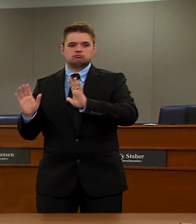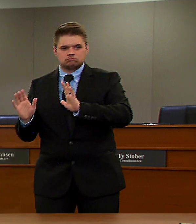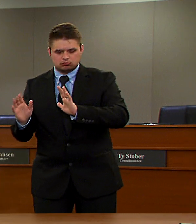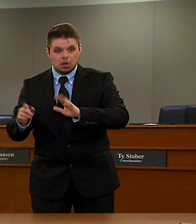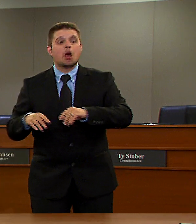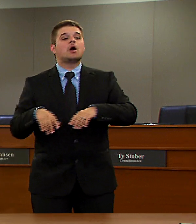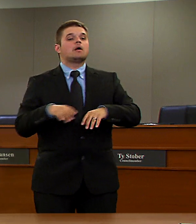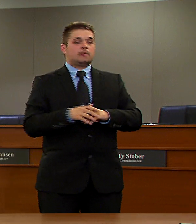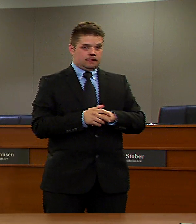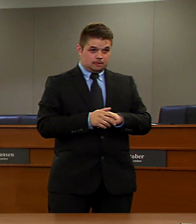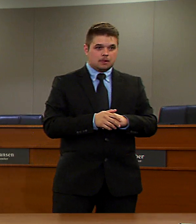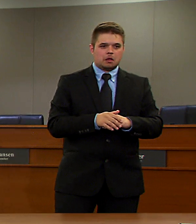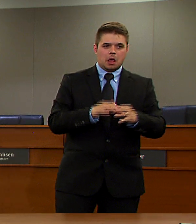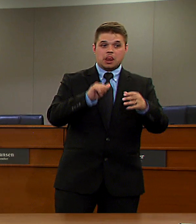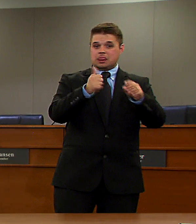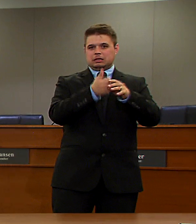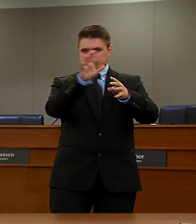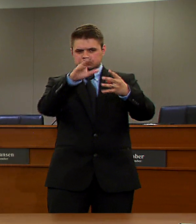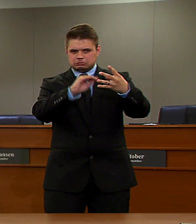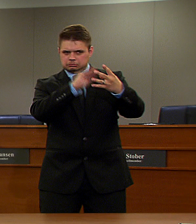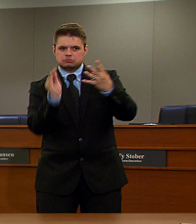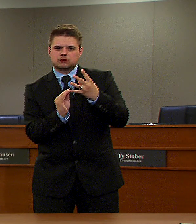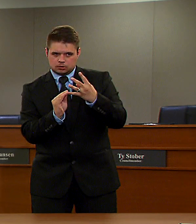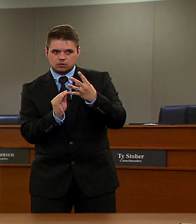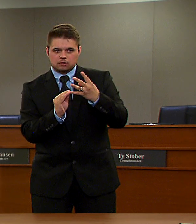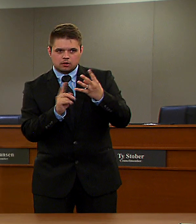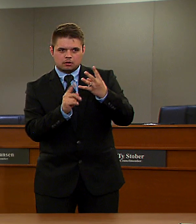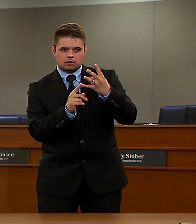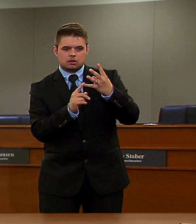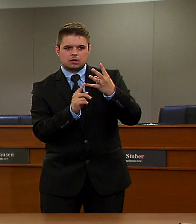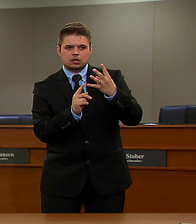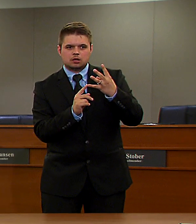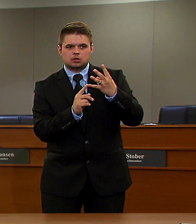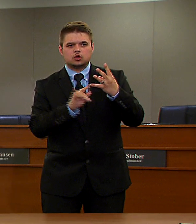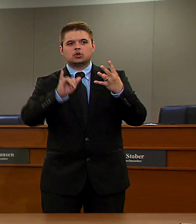Phase 4 can start July 13.